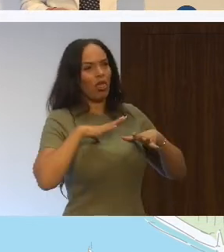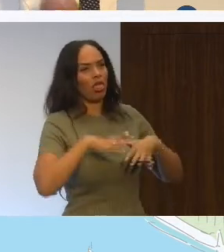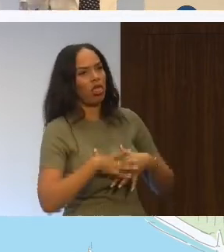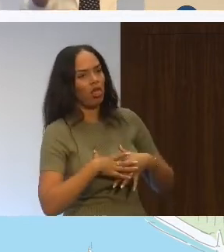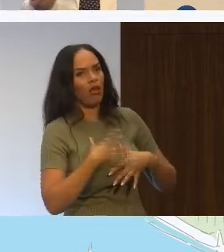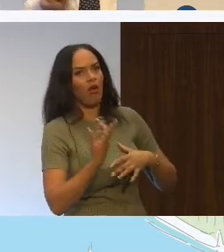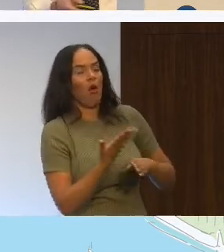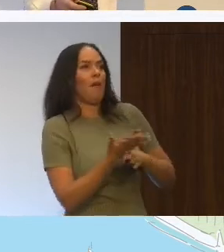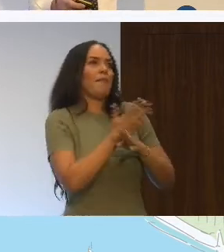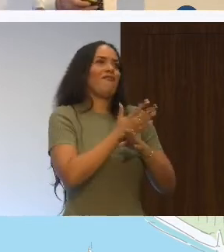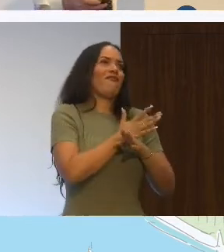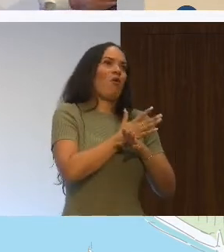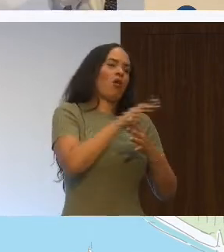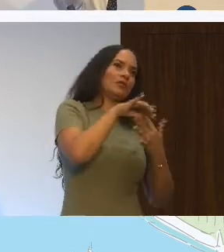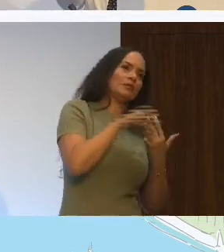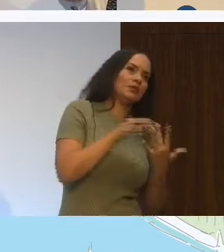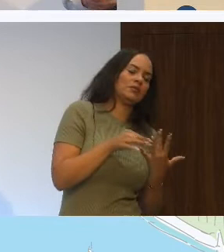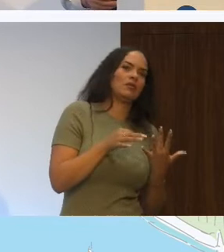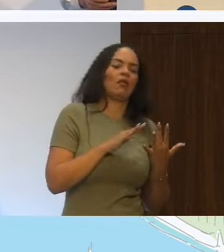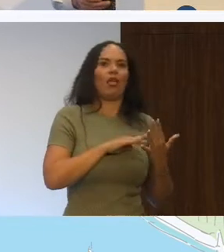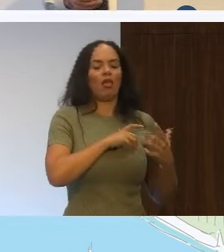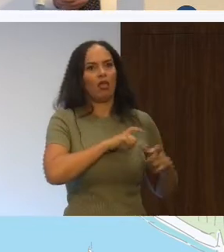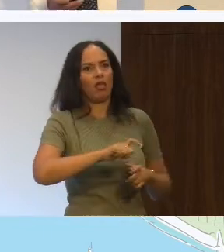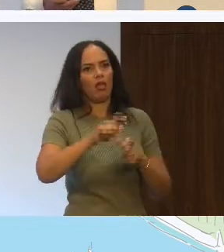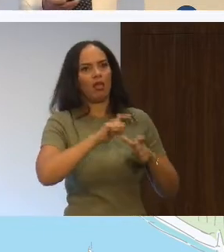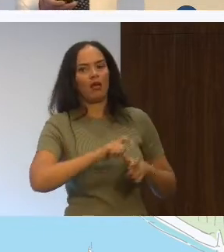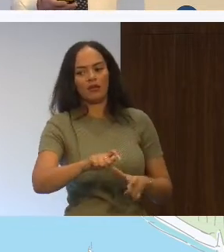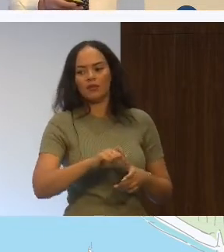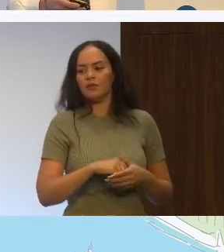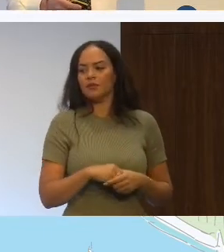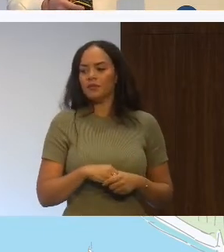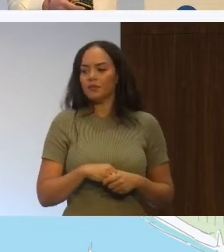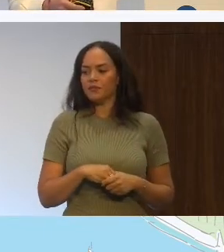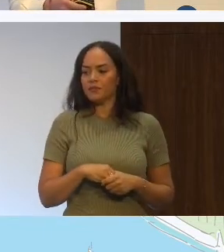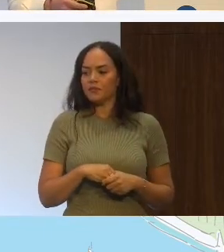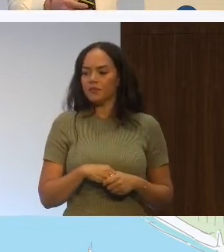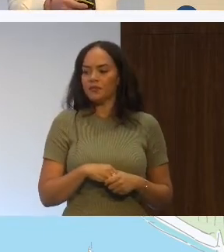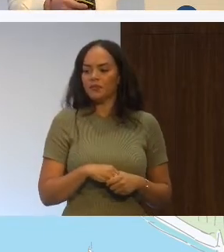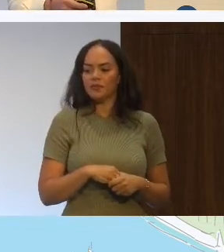But we don't make a diagnosis until you've had this for at least three months. Okay?